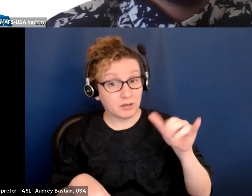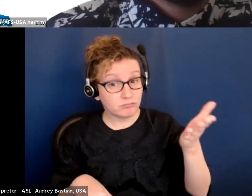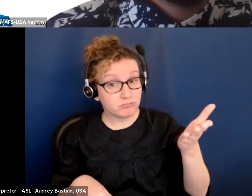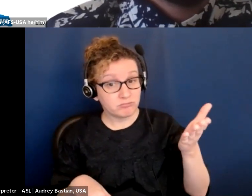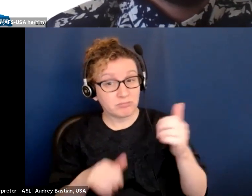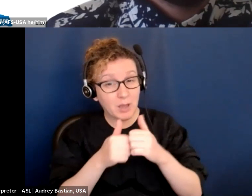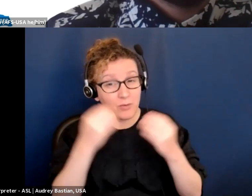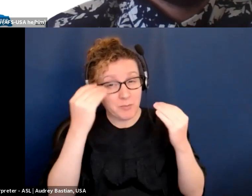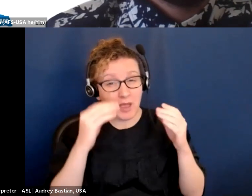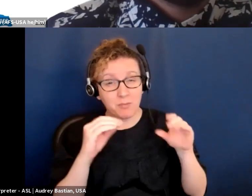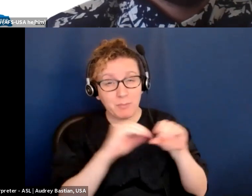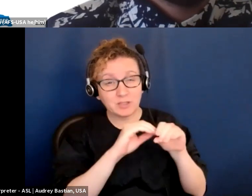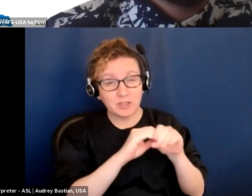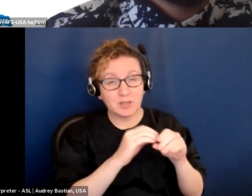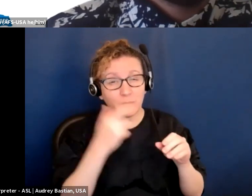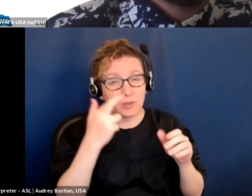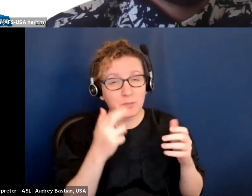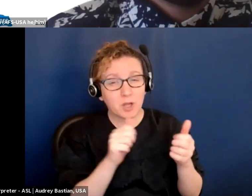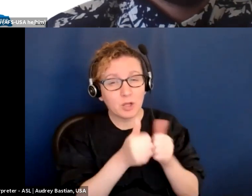budgeting for reasonable accommodations and scholarships?